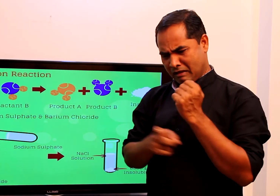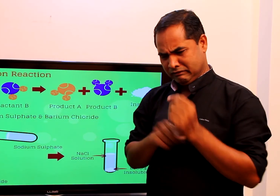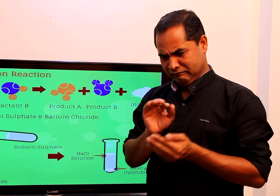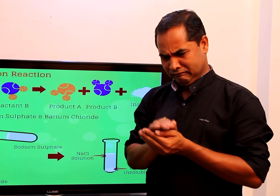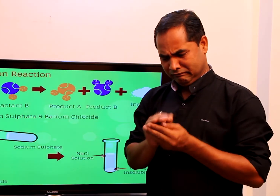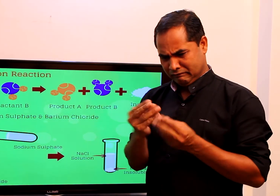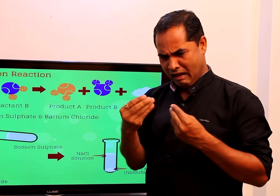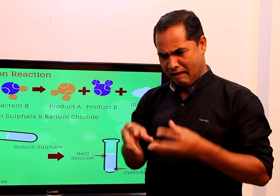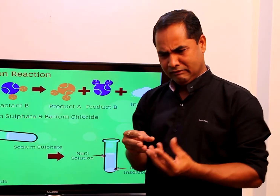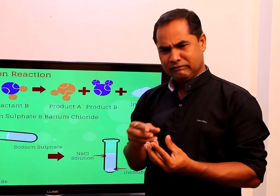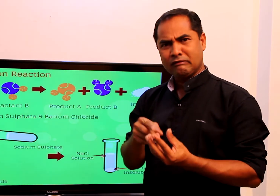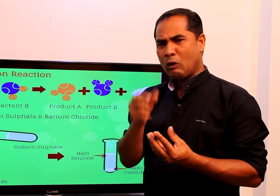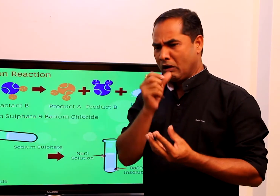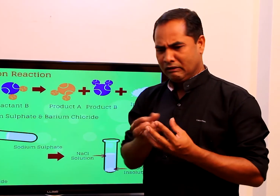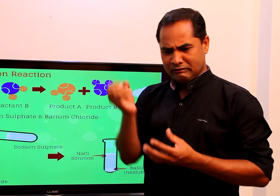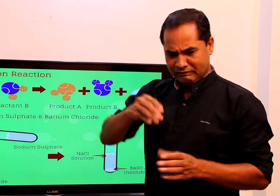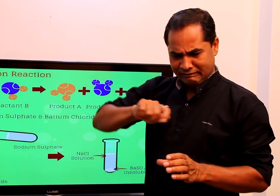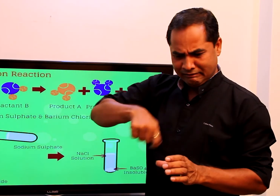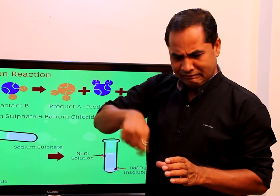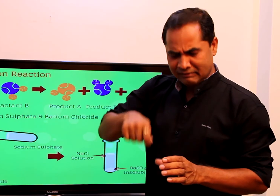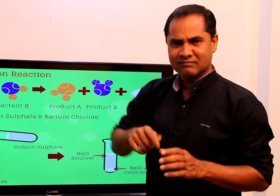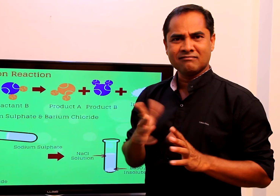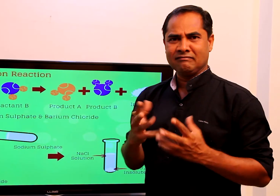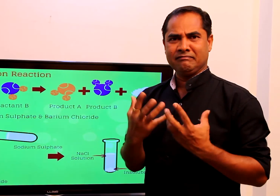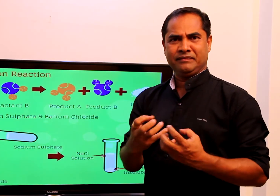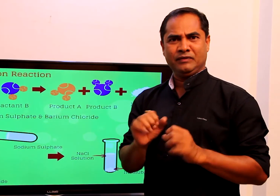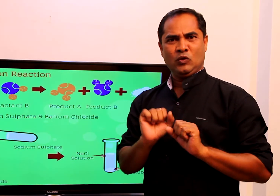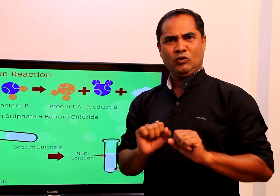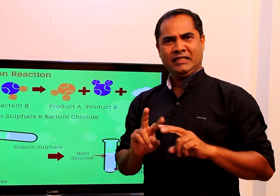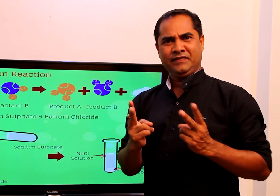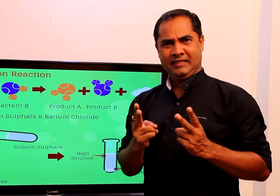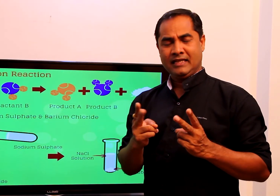What is the meaning of precipitation -something which is left after the reaction is over